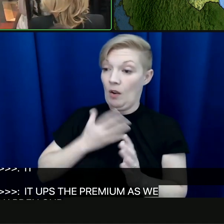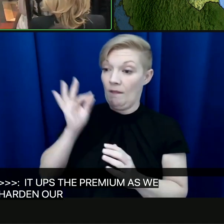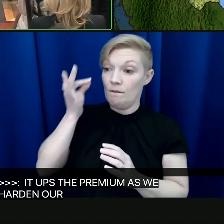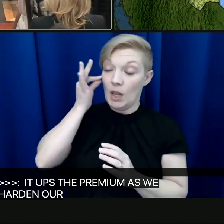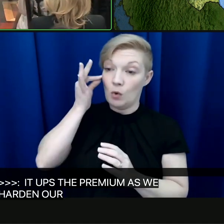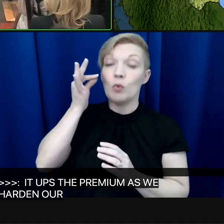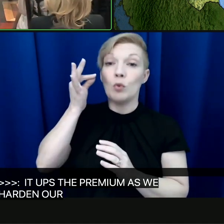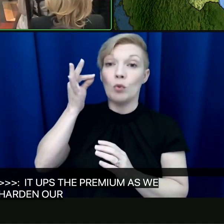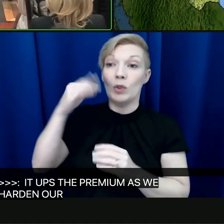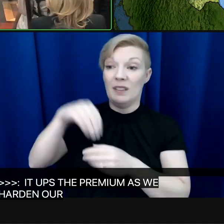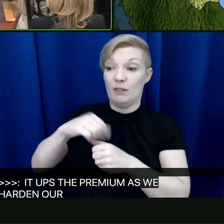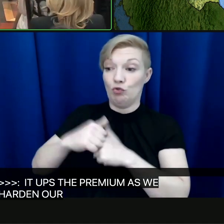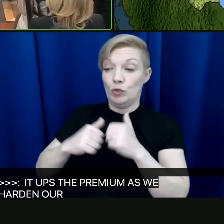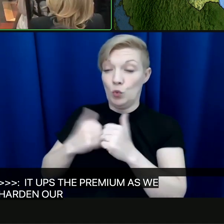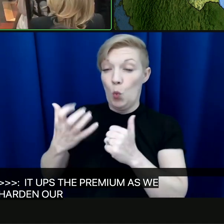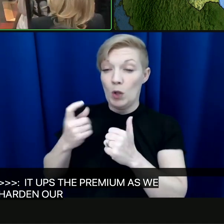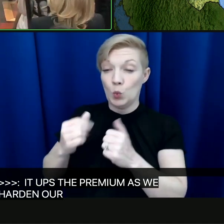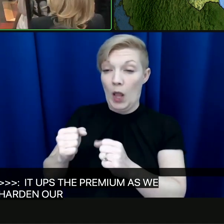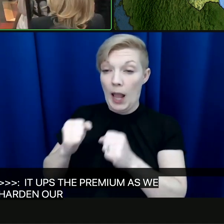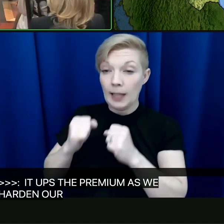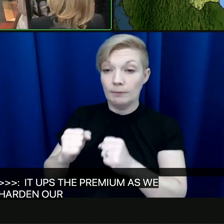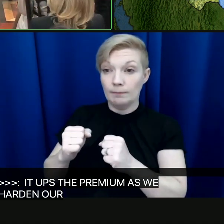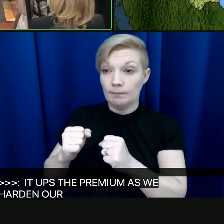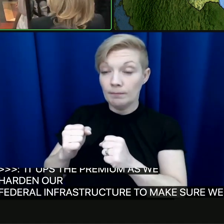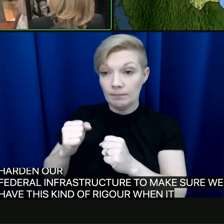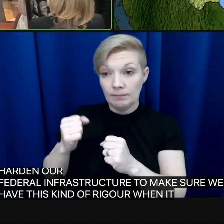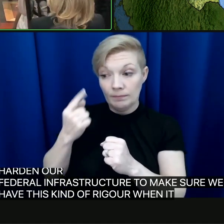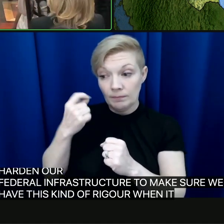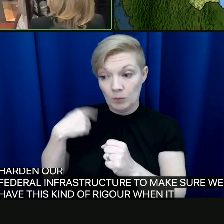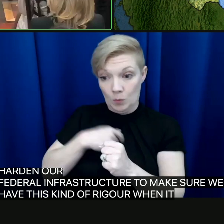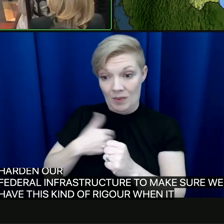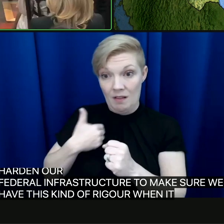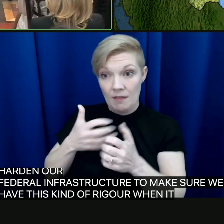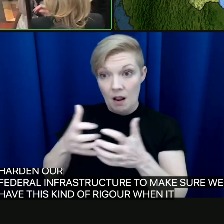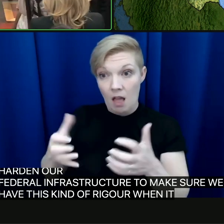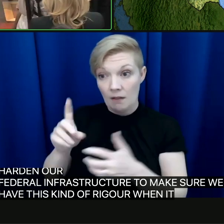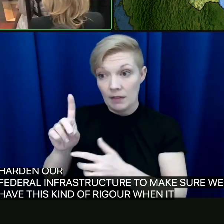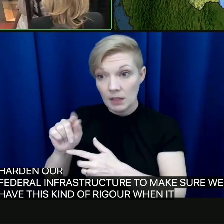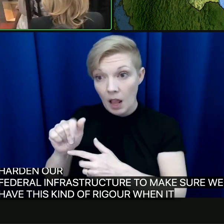when it comes to data on our implementation. A lot of the planning in the past, as you well know,